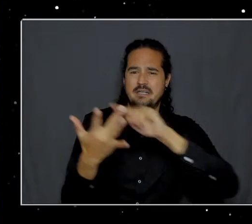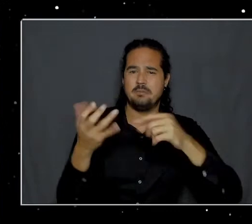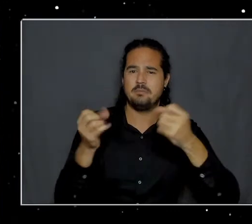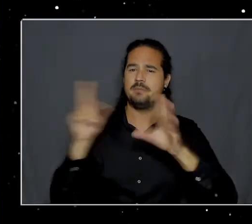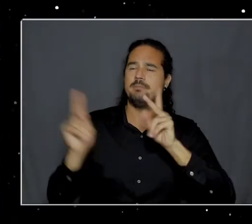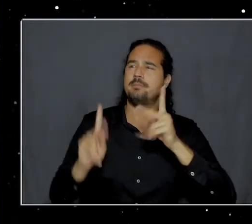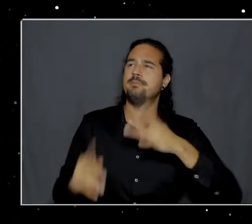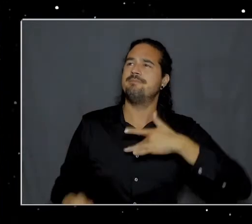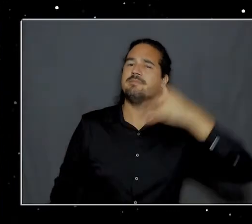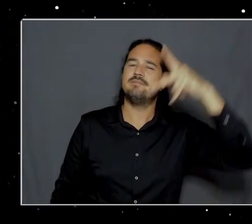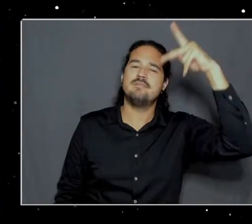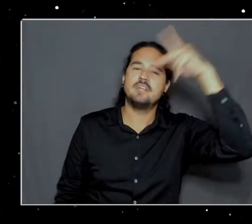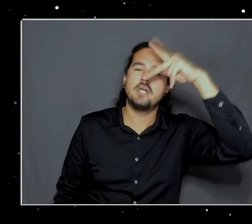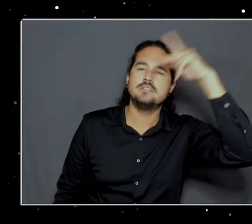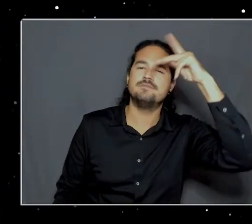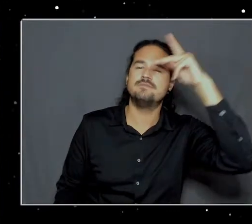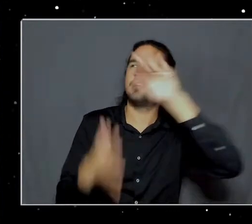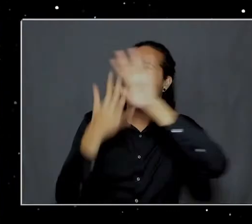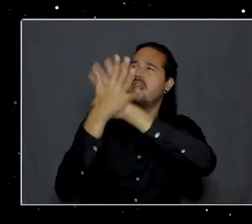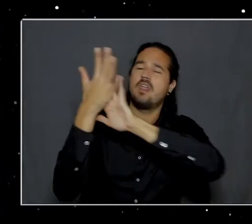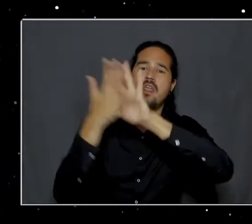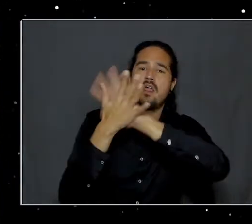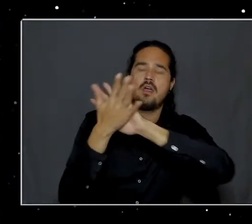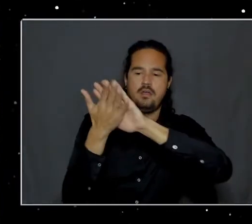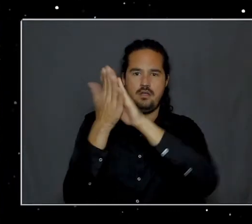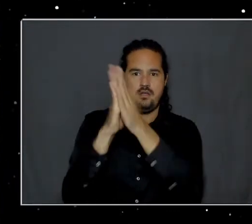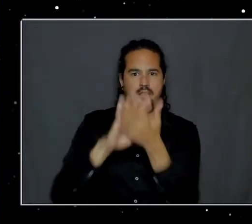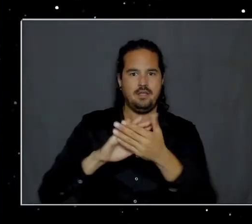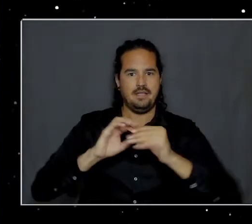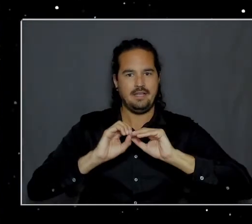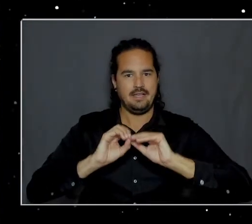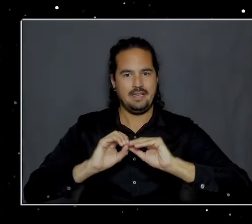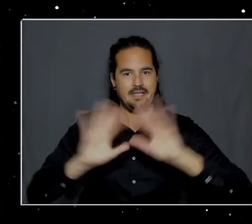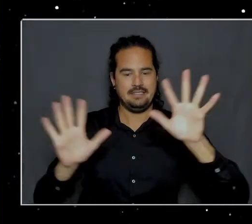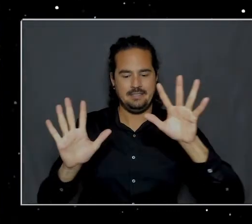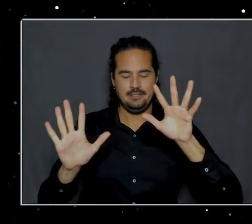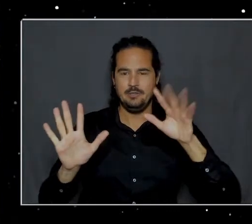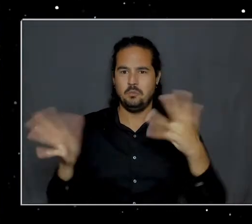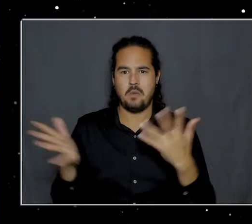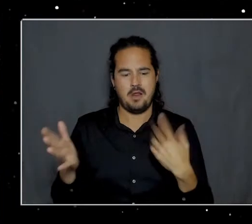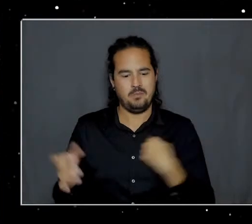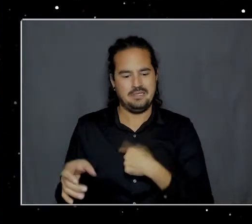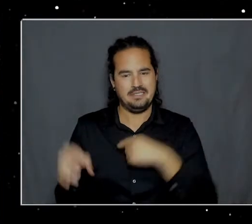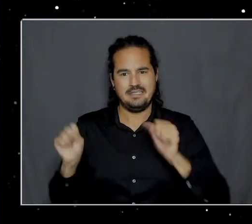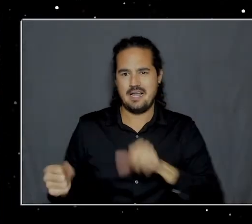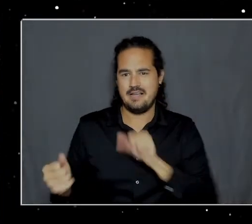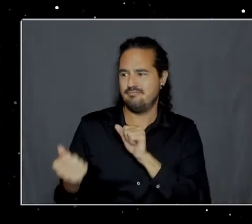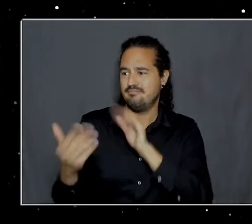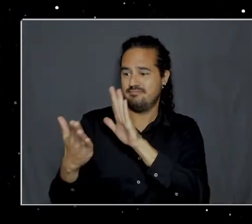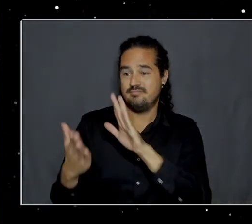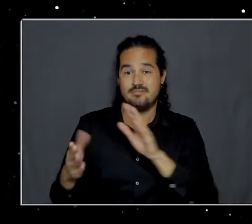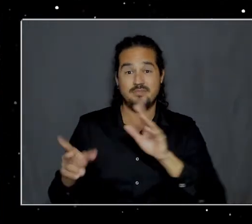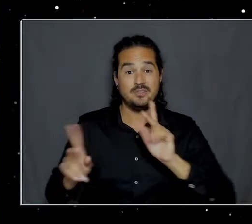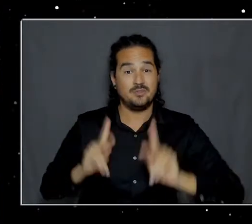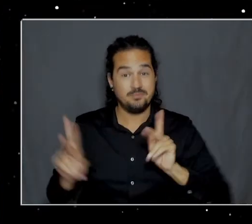KIND OF A PHILOSOPHICAL CONCEPT, BUT REALLY TRANSLATED THAT INTO